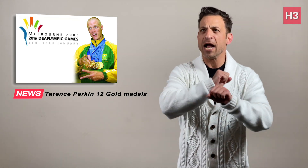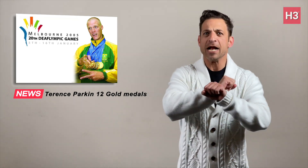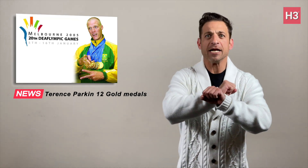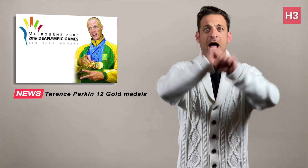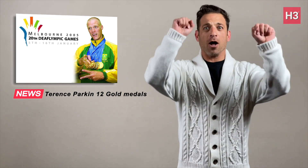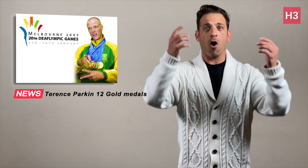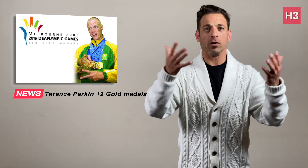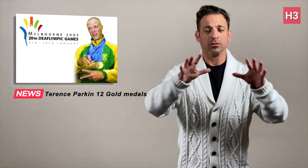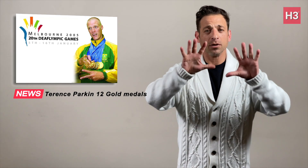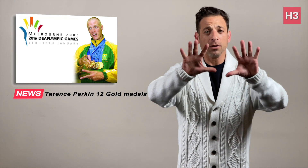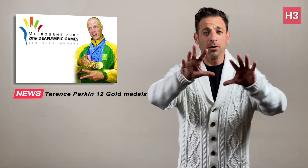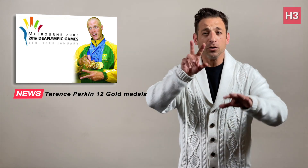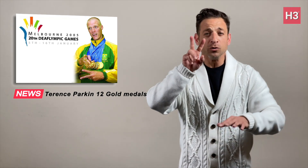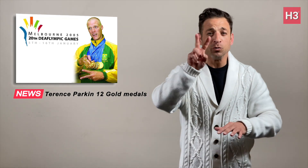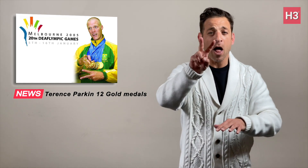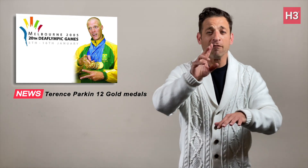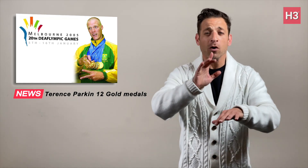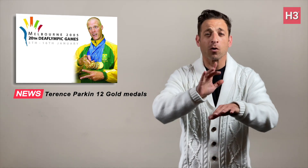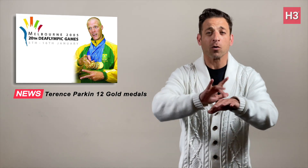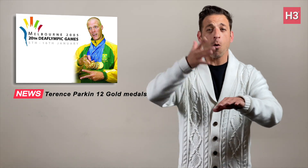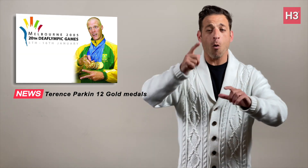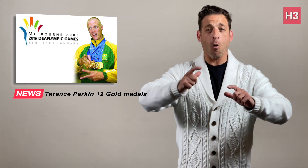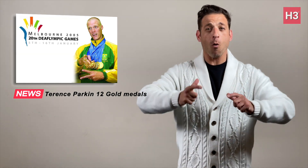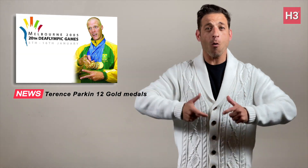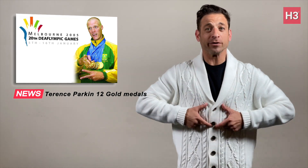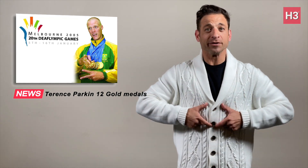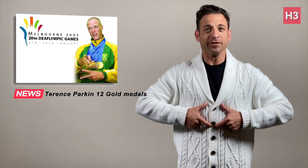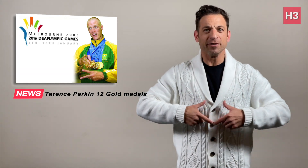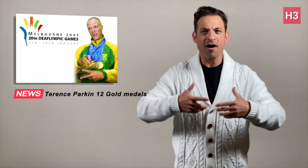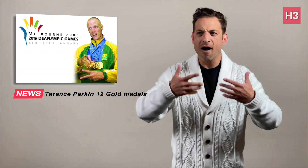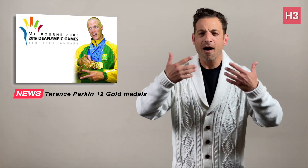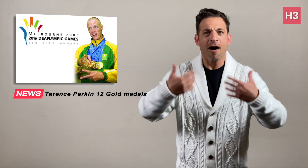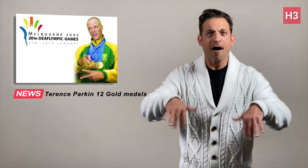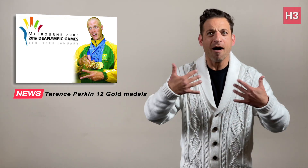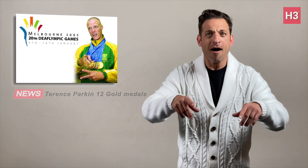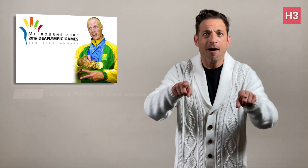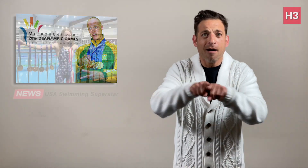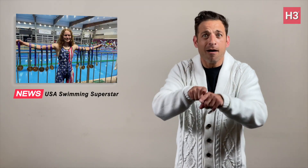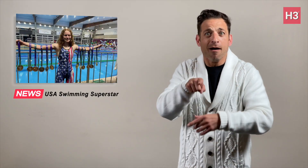of 12 gold medals.